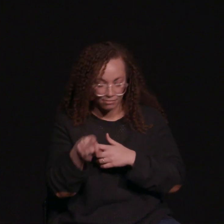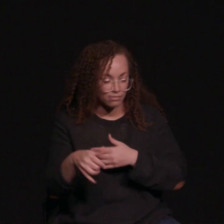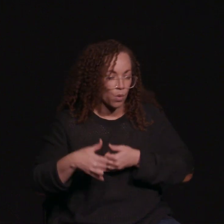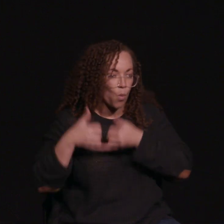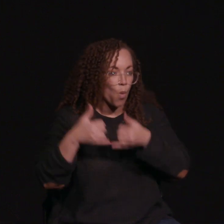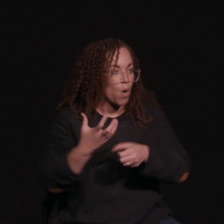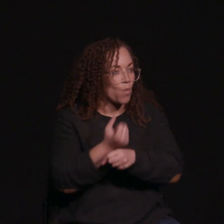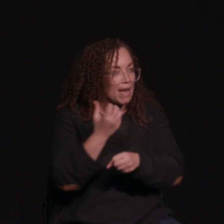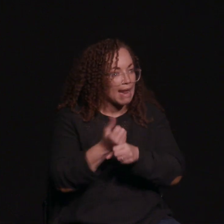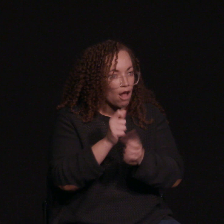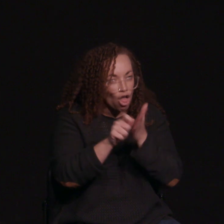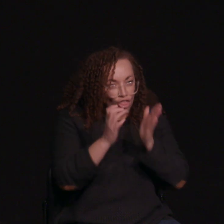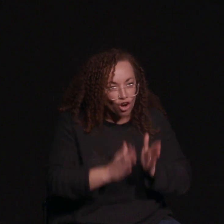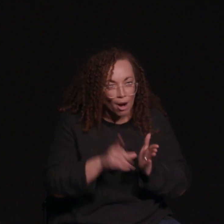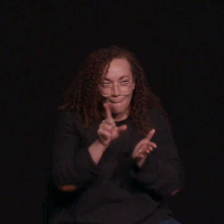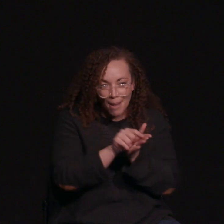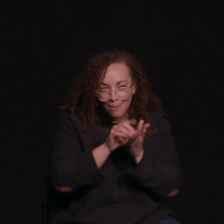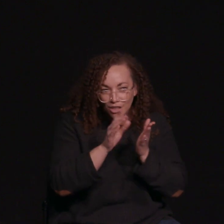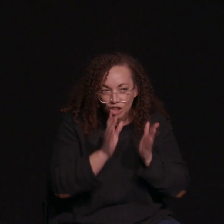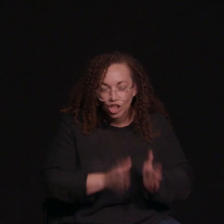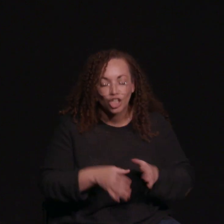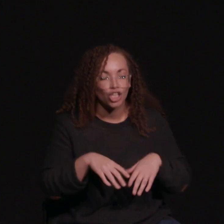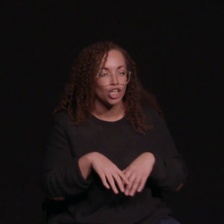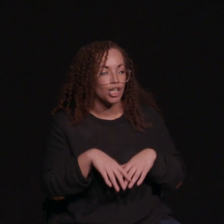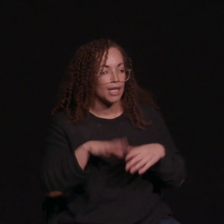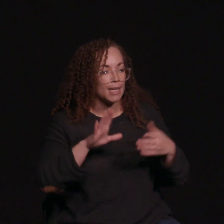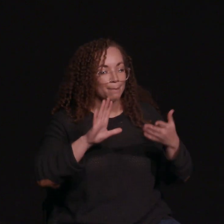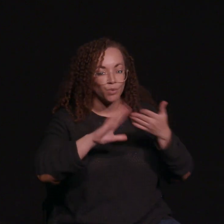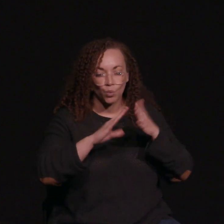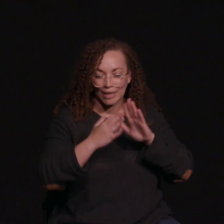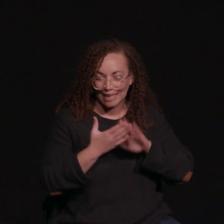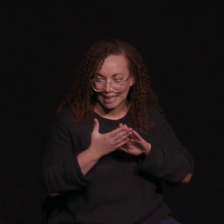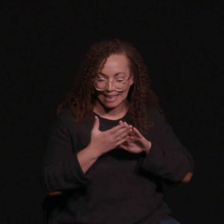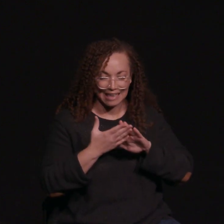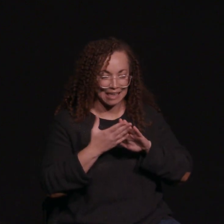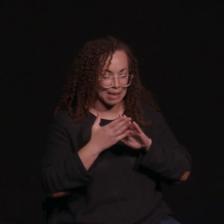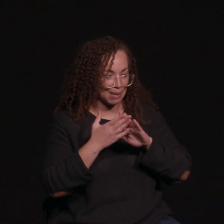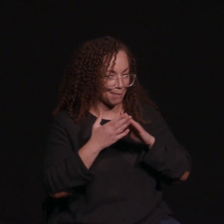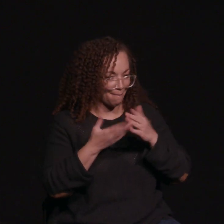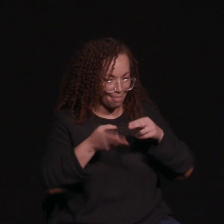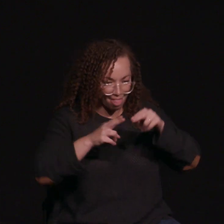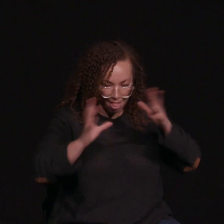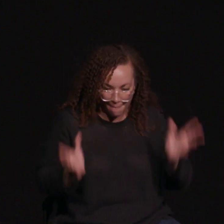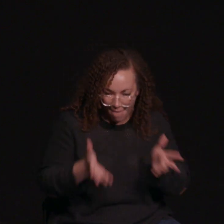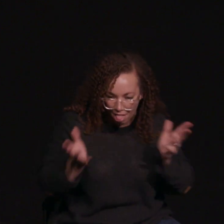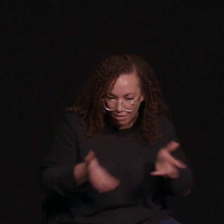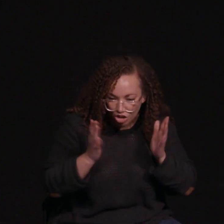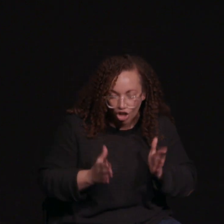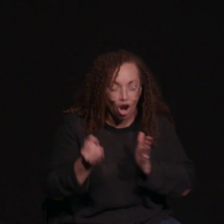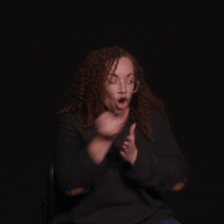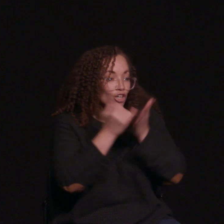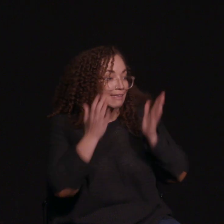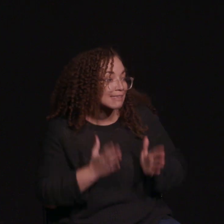publisher, community builder, and artist. Defined by the fluidity with which his practice has moved